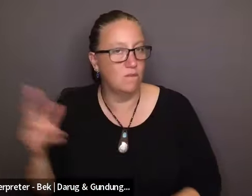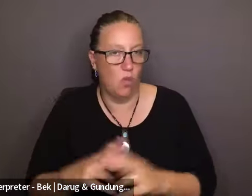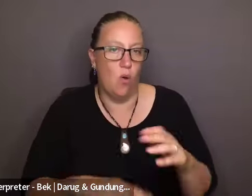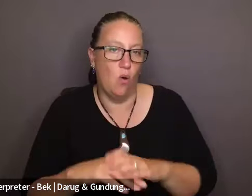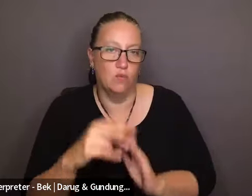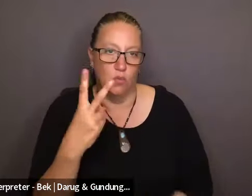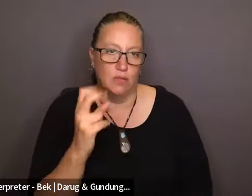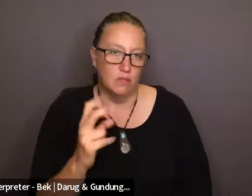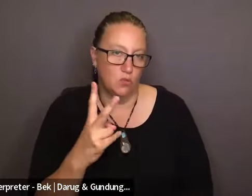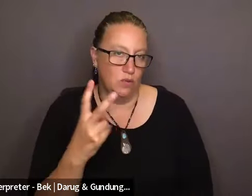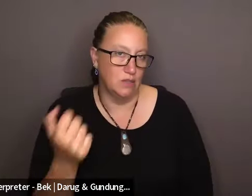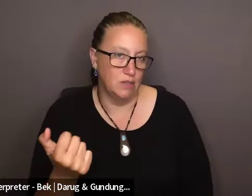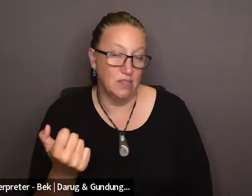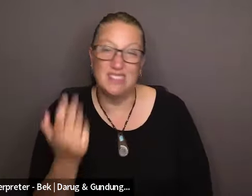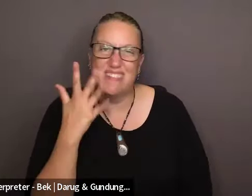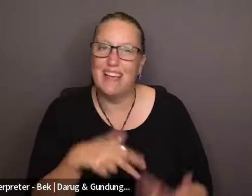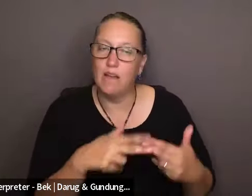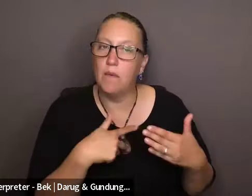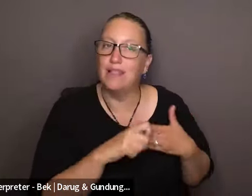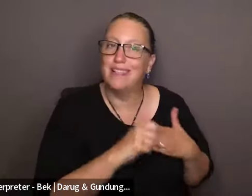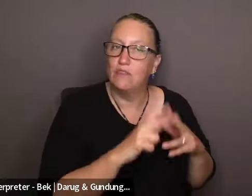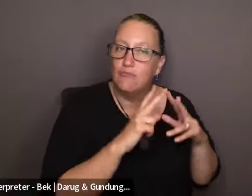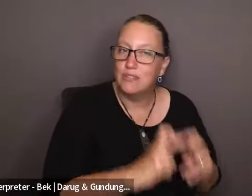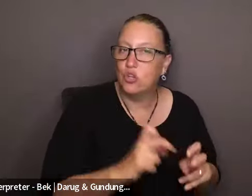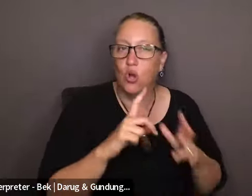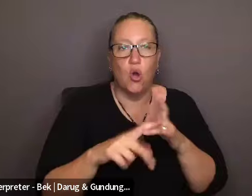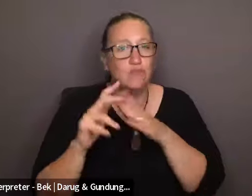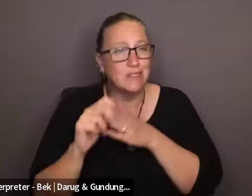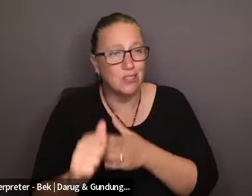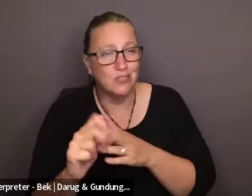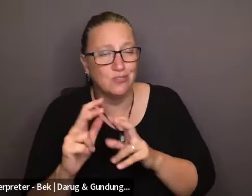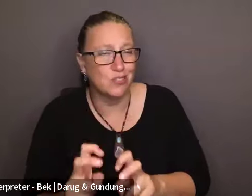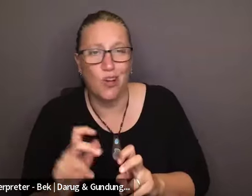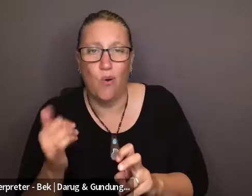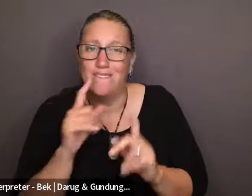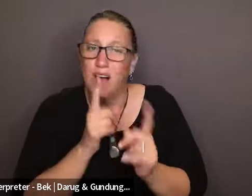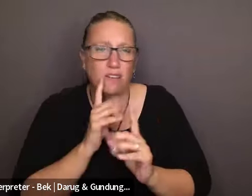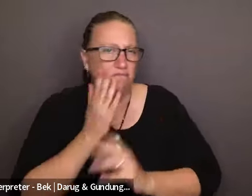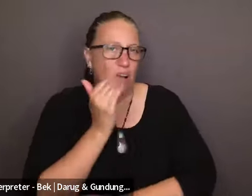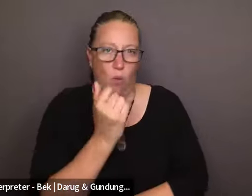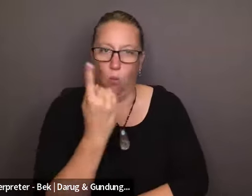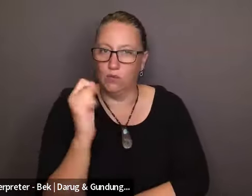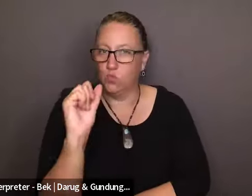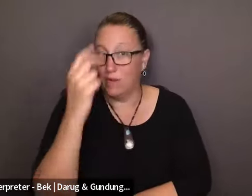. Every person...as a team member can only appear on one application across the entire 2026 funding round. That's